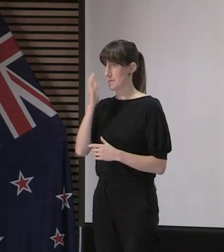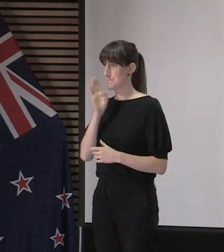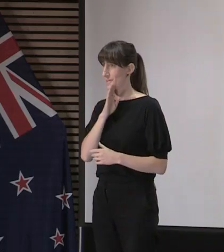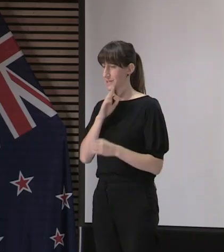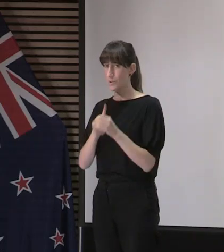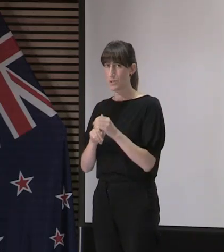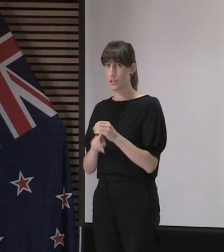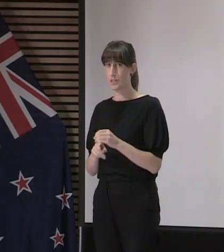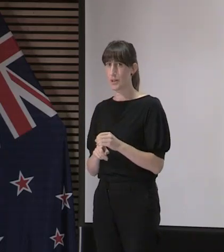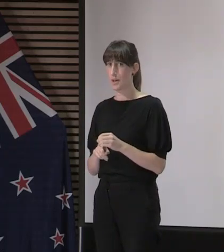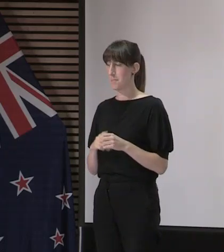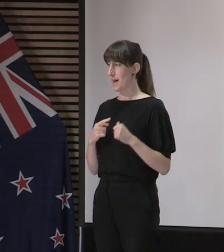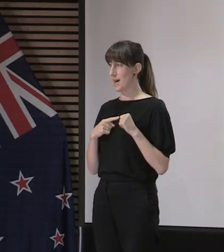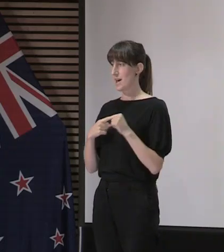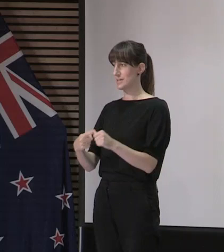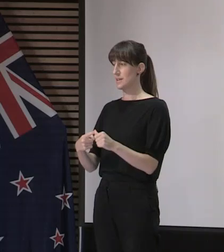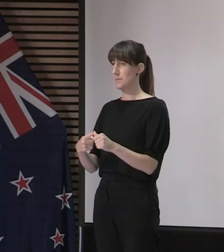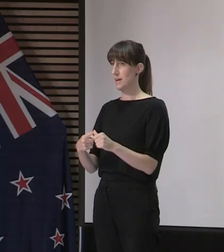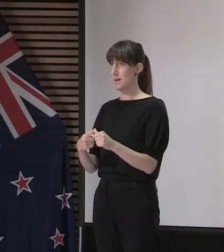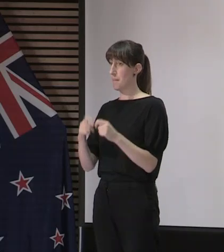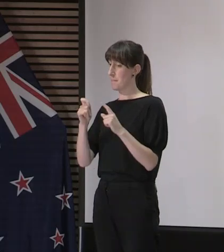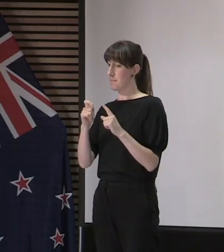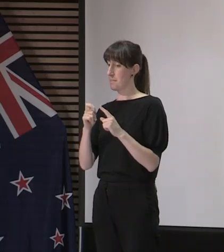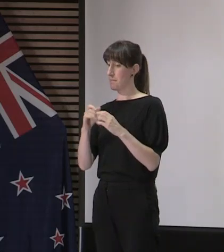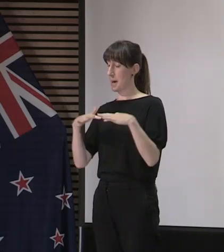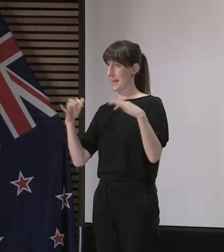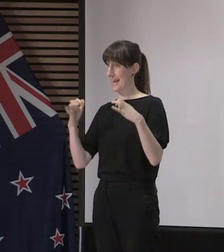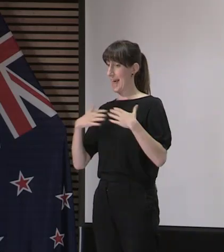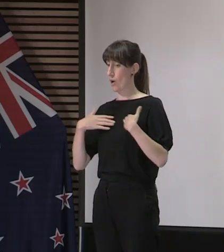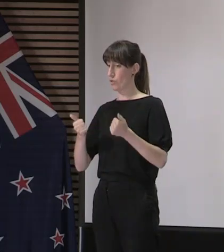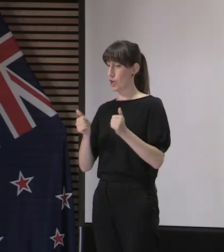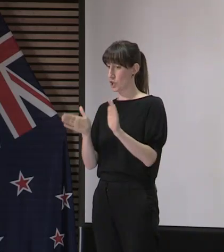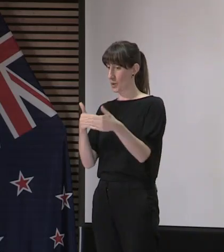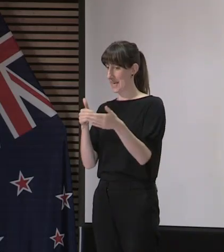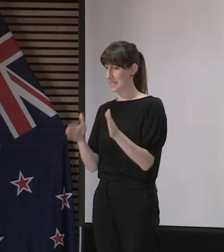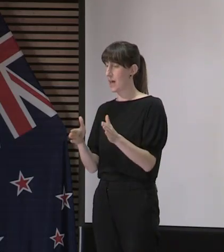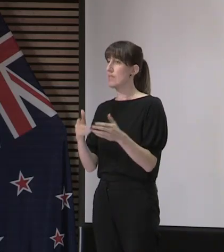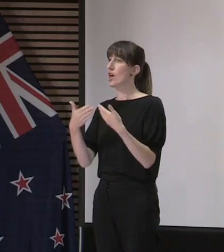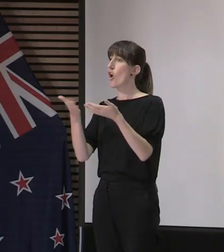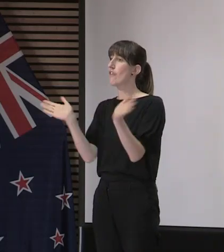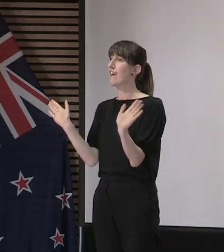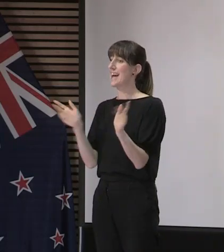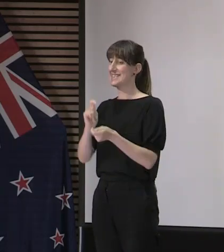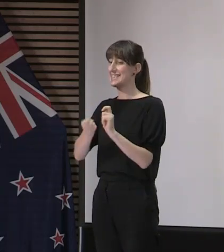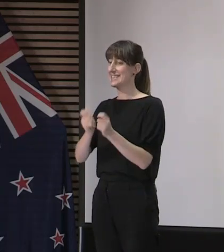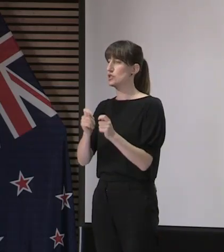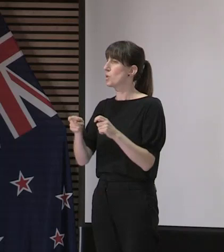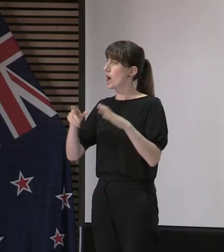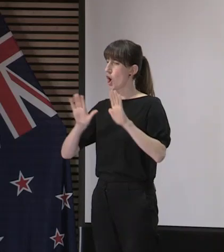What about the residents of